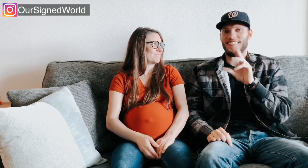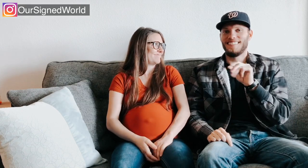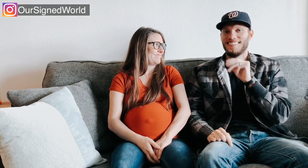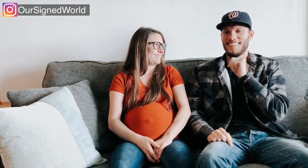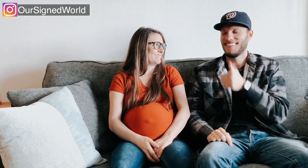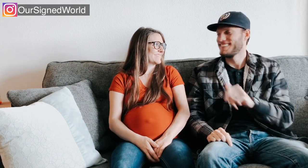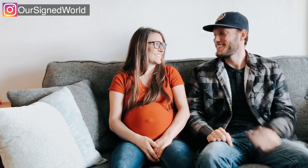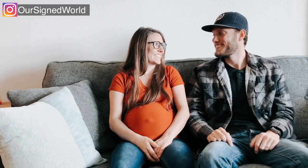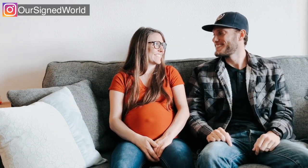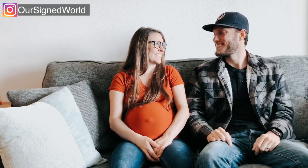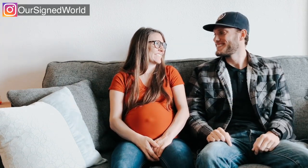That's not happening.